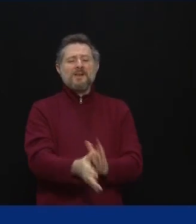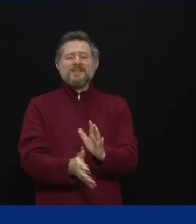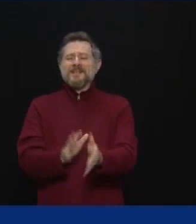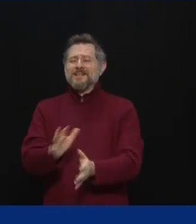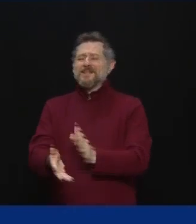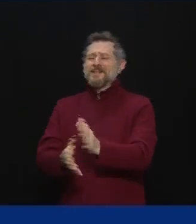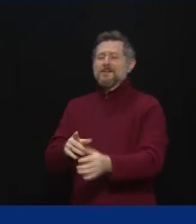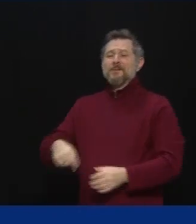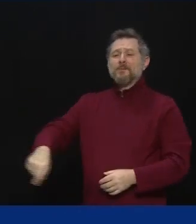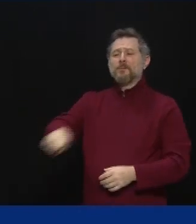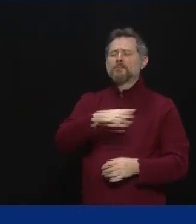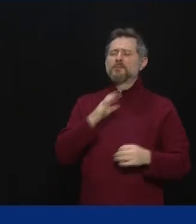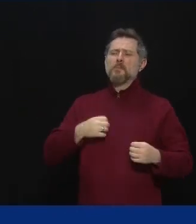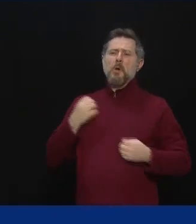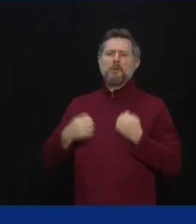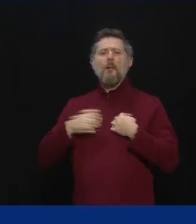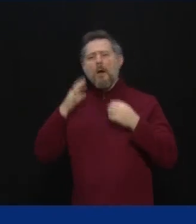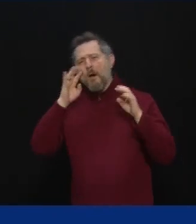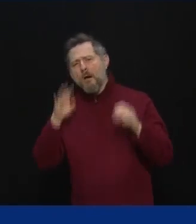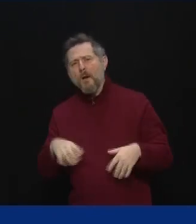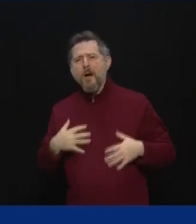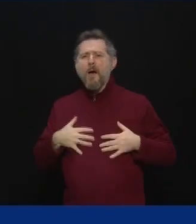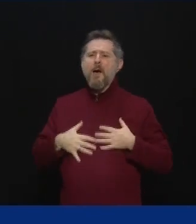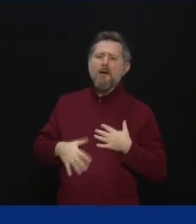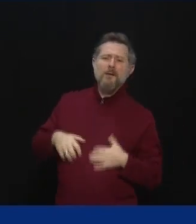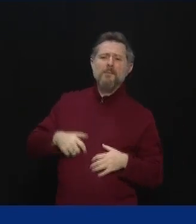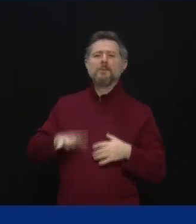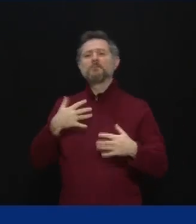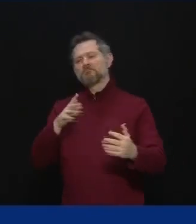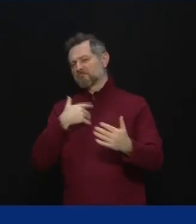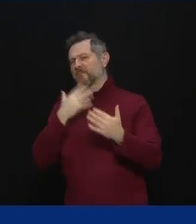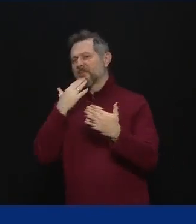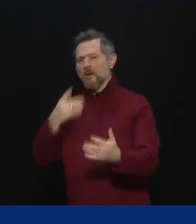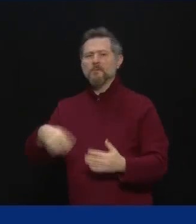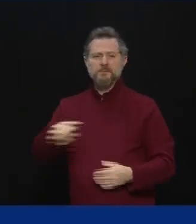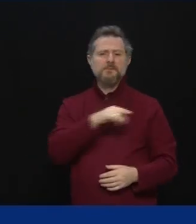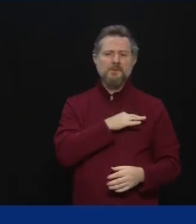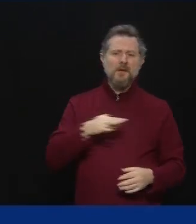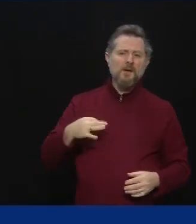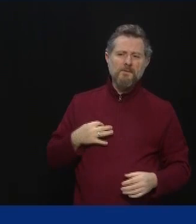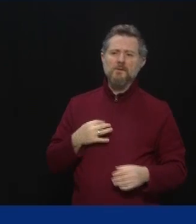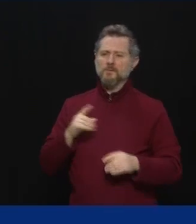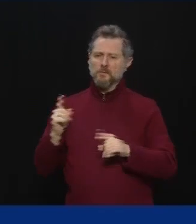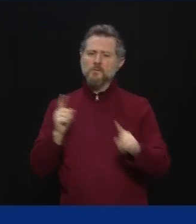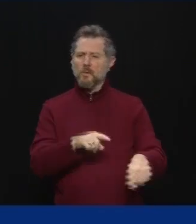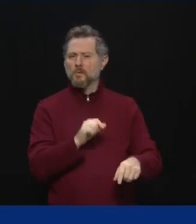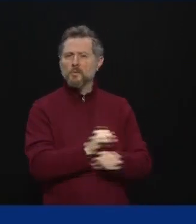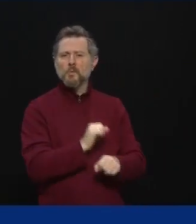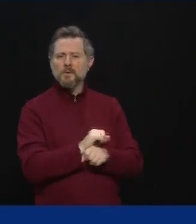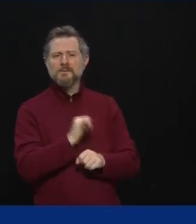CHILDREN, WHY THEY HAD TO BE ALONE DUR HOLIDAY TIMES. ALL NURSING WORKERS WHO DEALT WITH THE EMOTIONAL TRAUMA